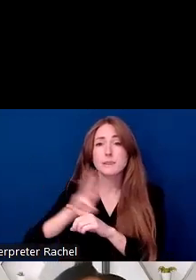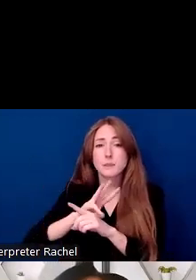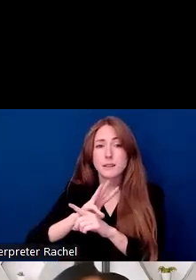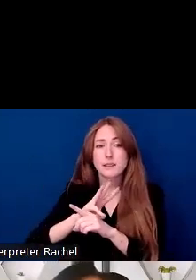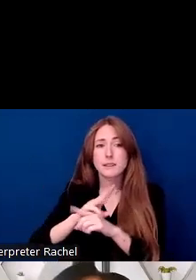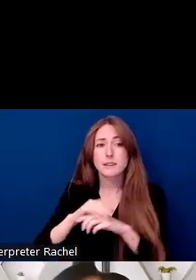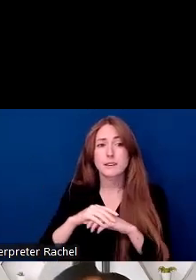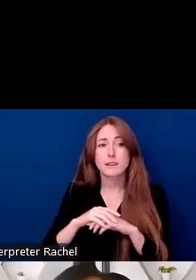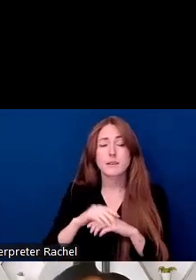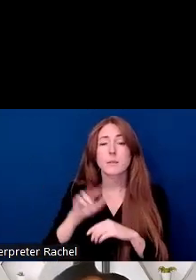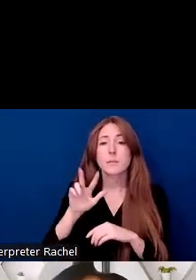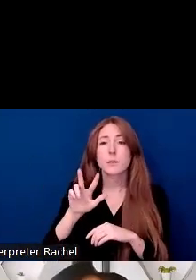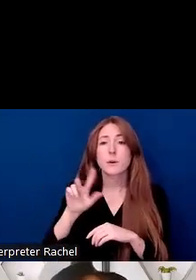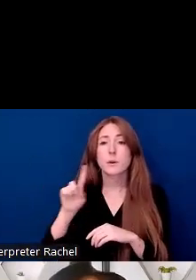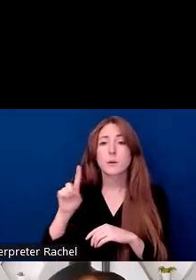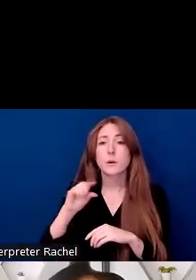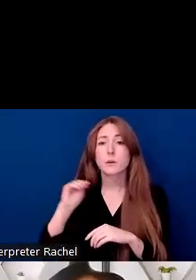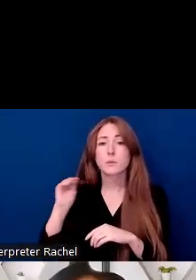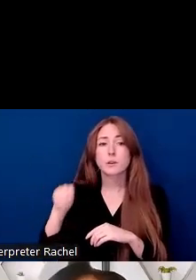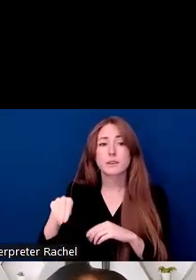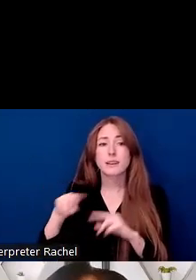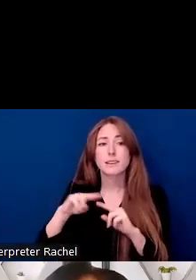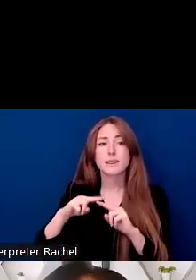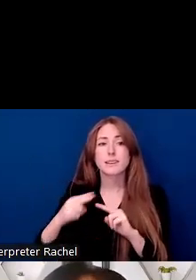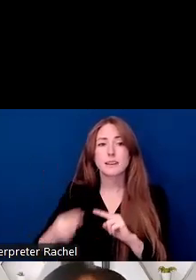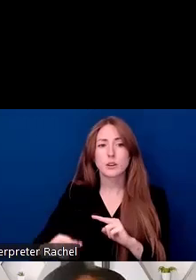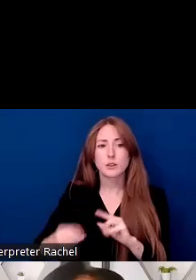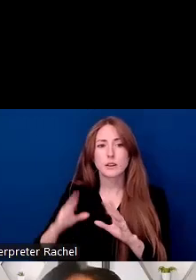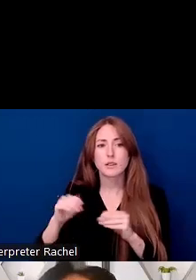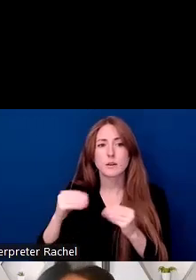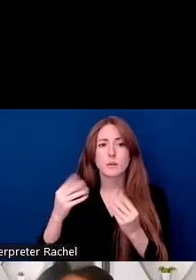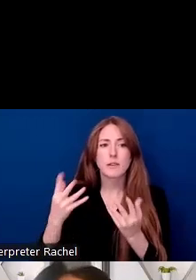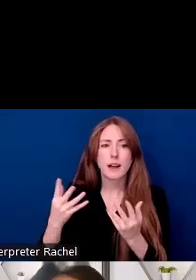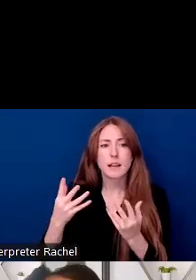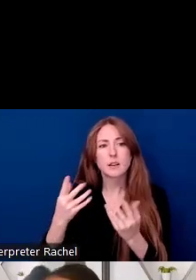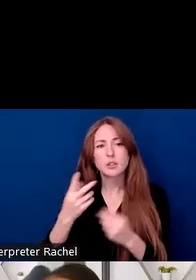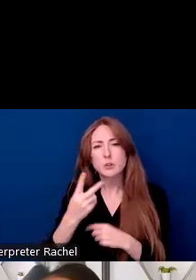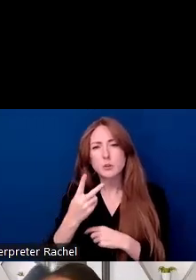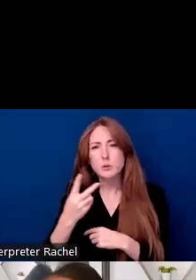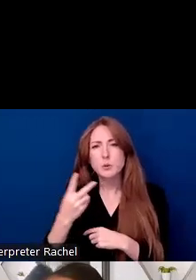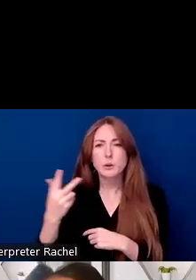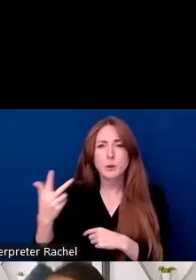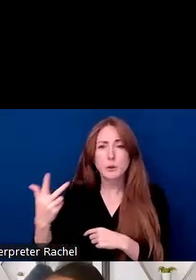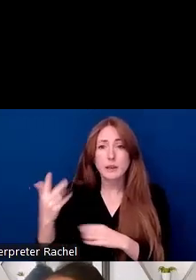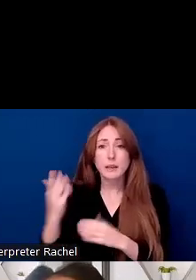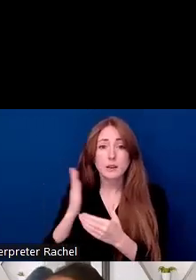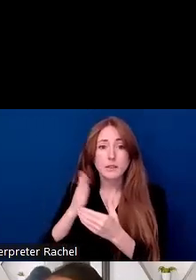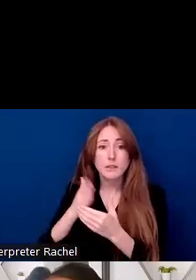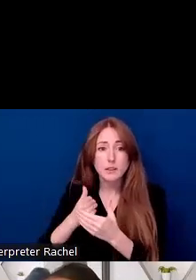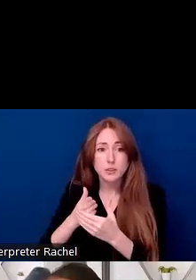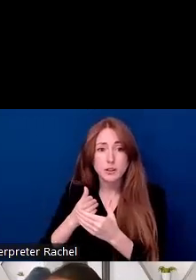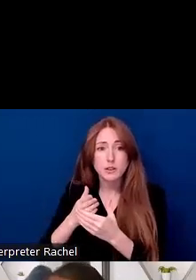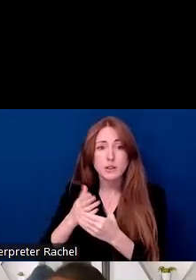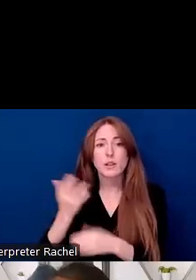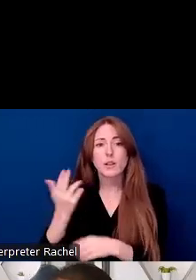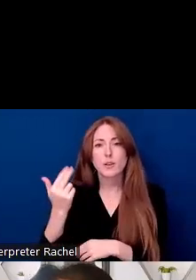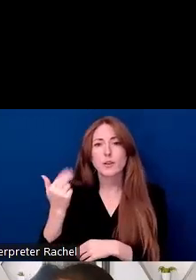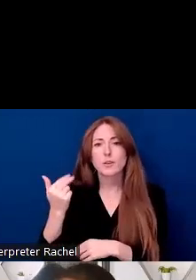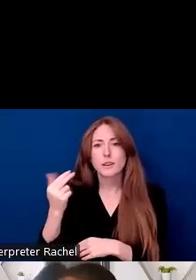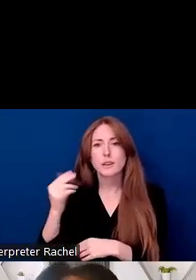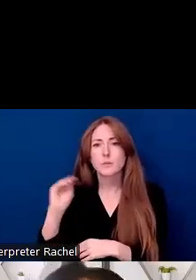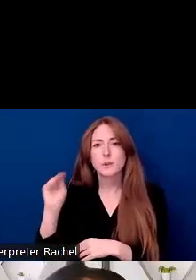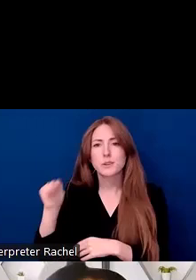31% when we provide two to three interventions, or 13% decrease for more than three intervention